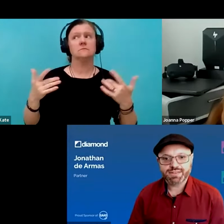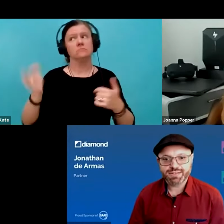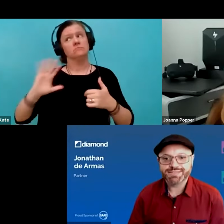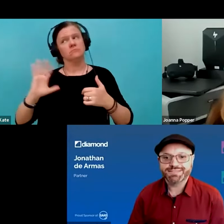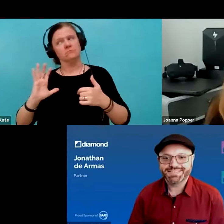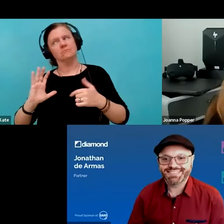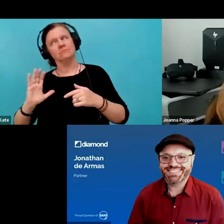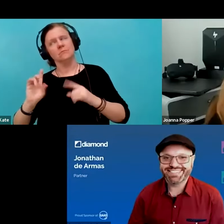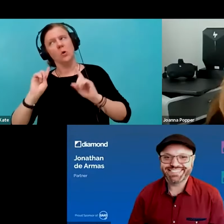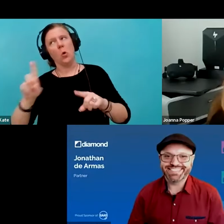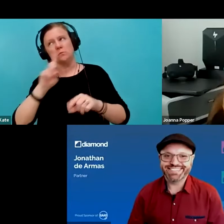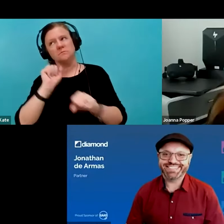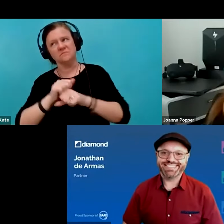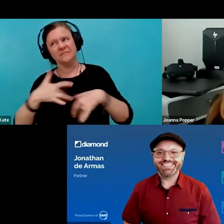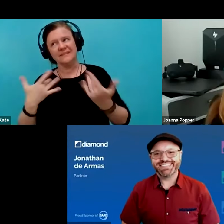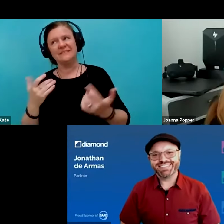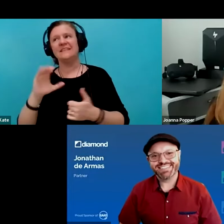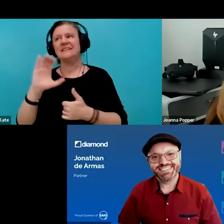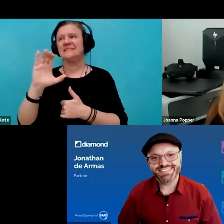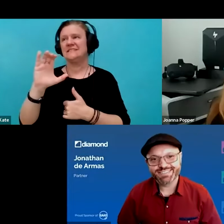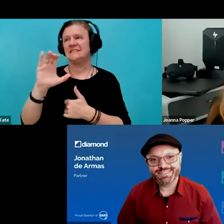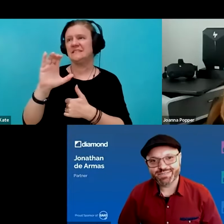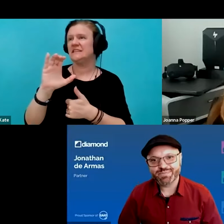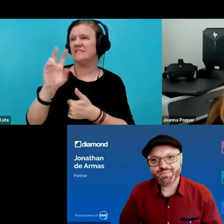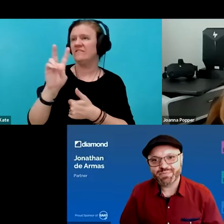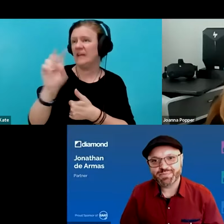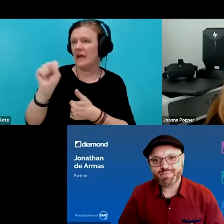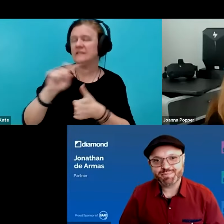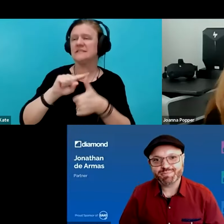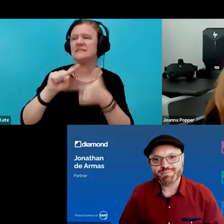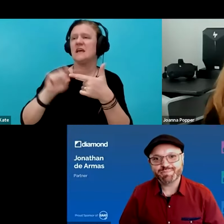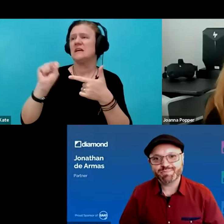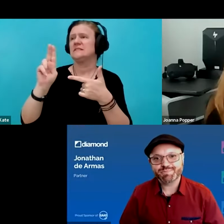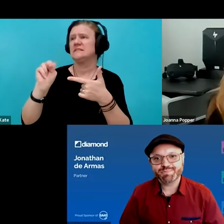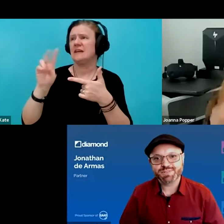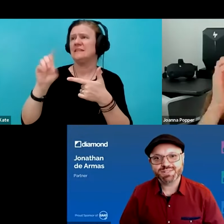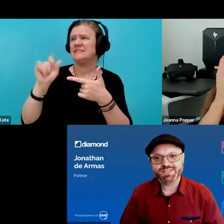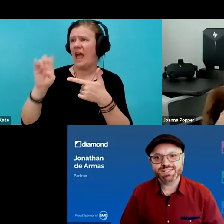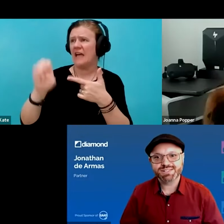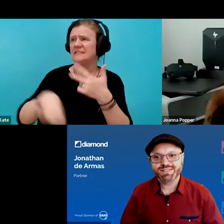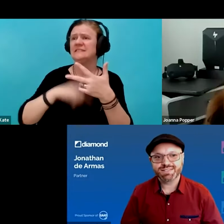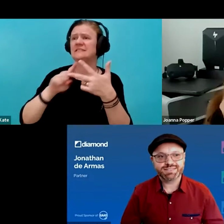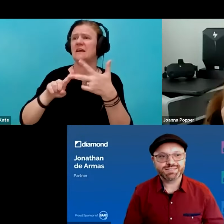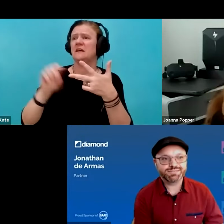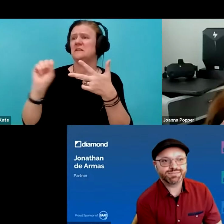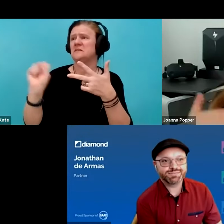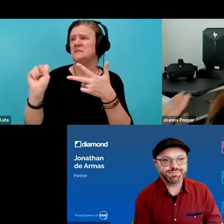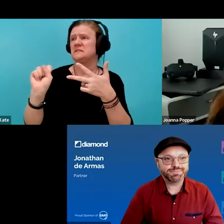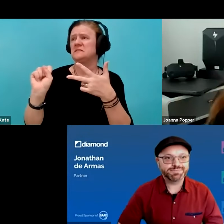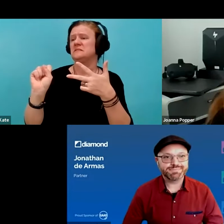Joanna Popper: So, you know, see yes SXSW, Sundance, you may have the same events and I was actually already attending either as a tech exec or as a